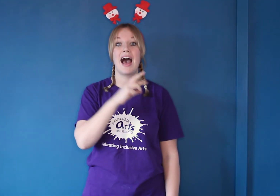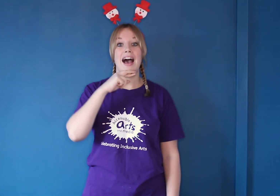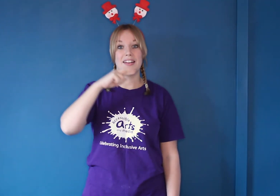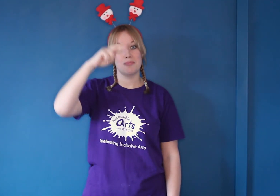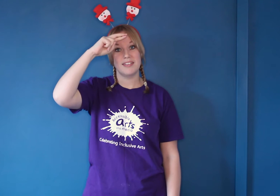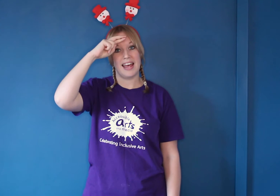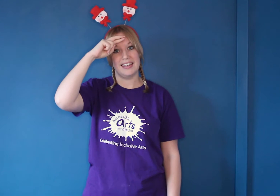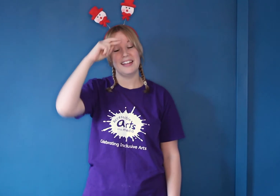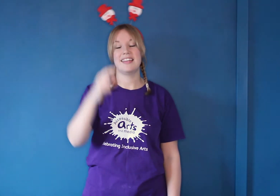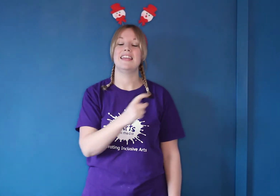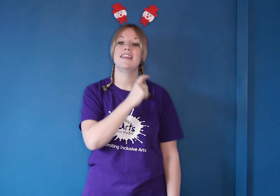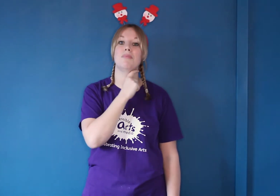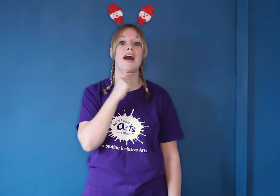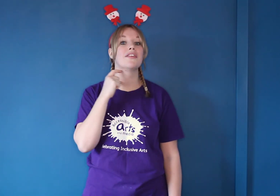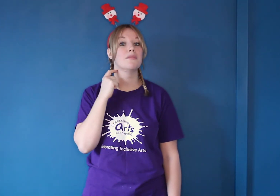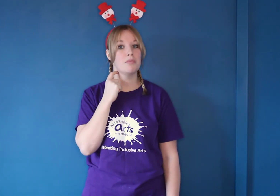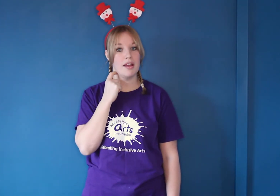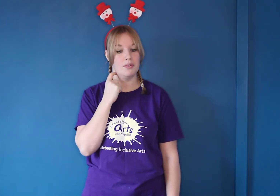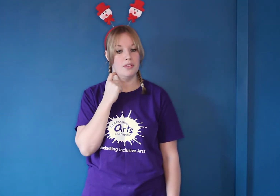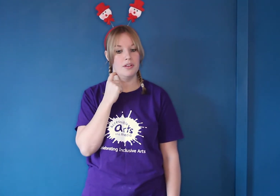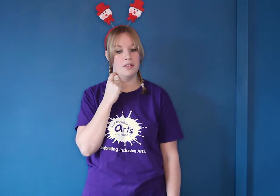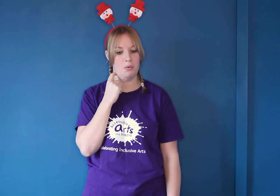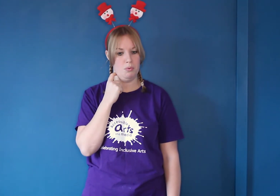Your turn. And pretend that he is Parson Brown.